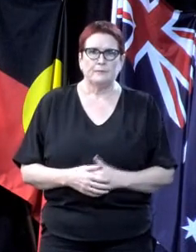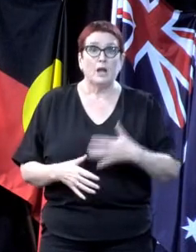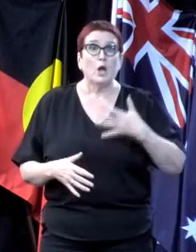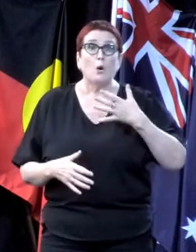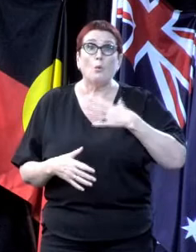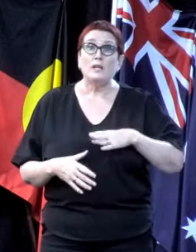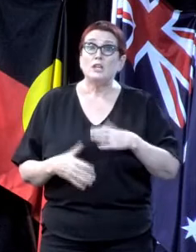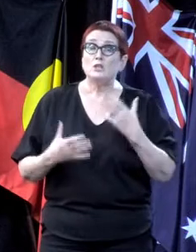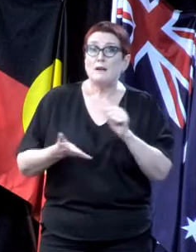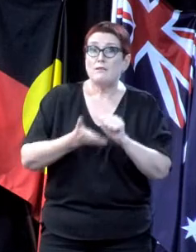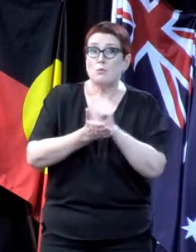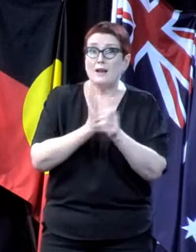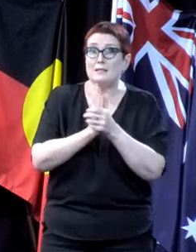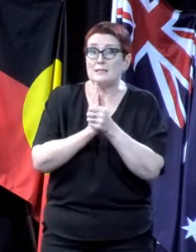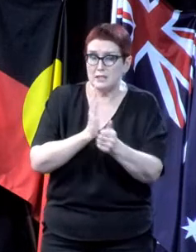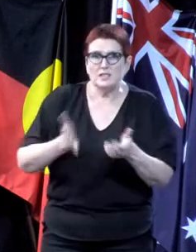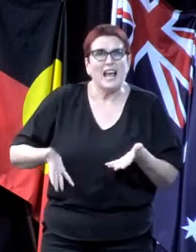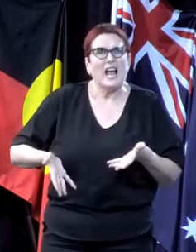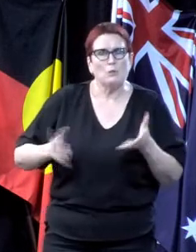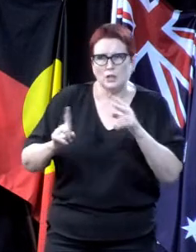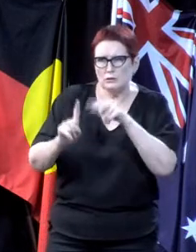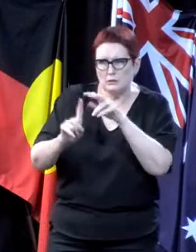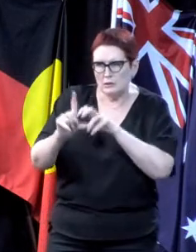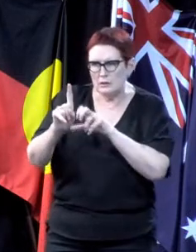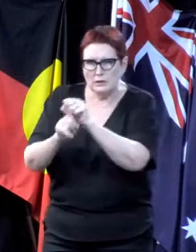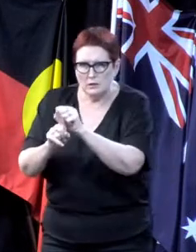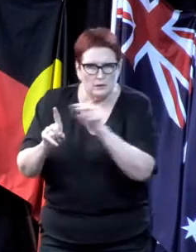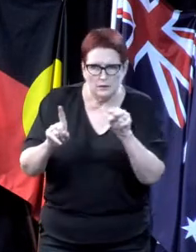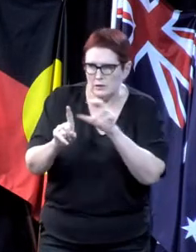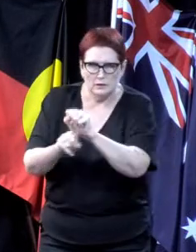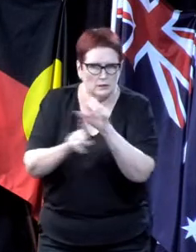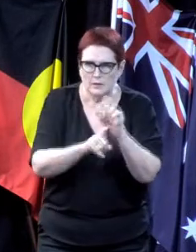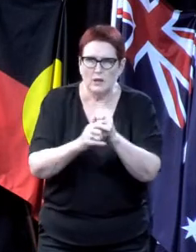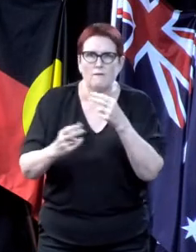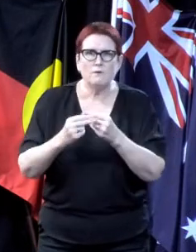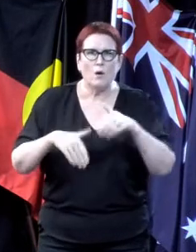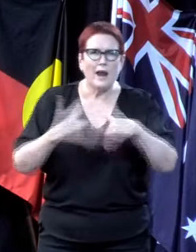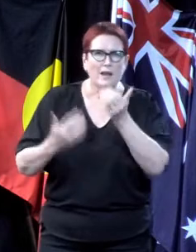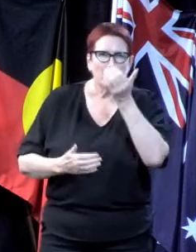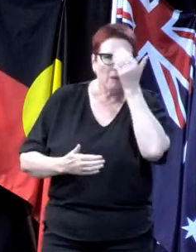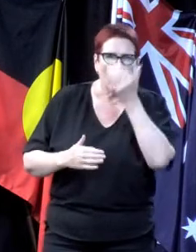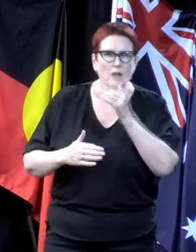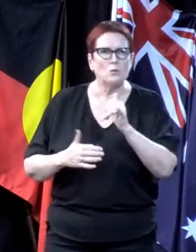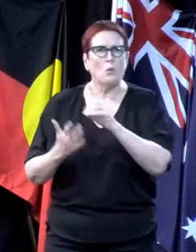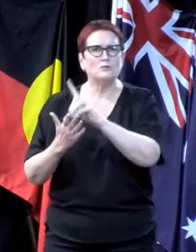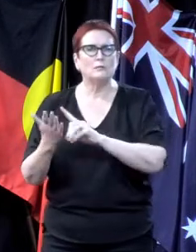in all of their micro and macro forms. So as I’ve spoken about before, segregation within a regular classroom